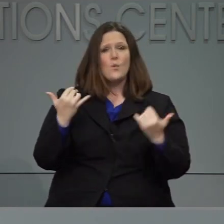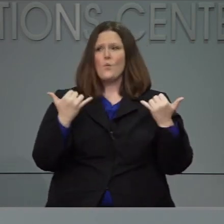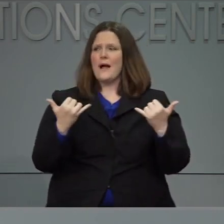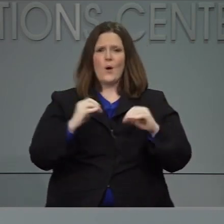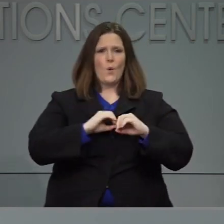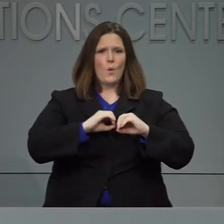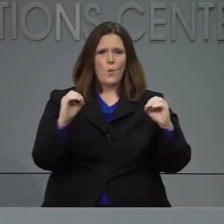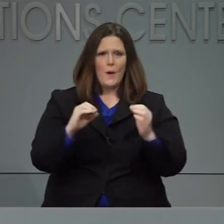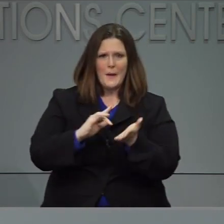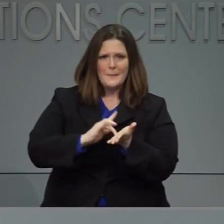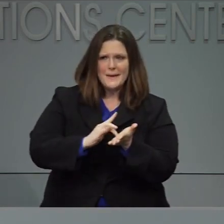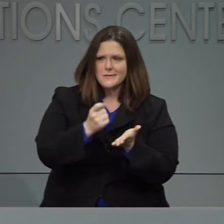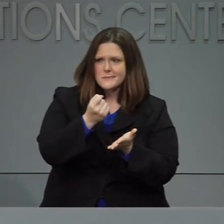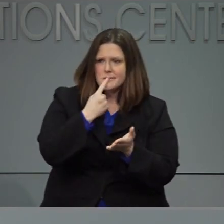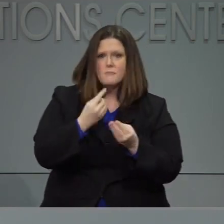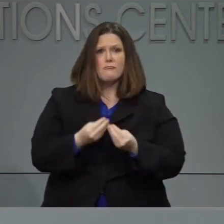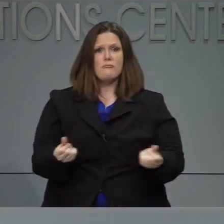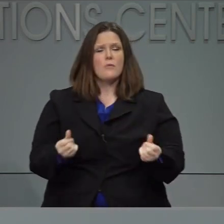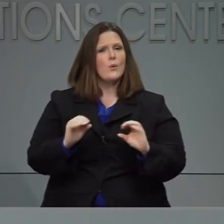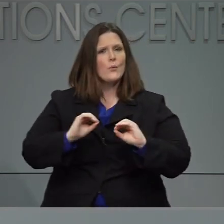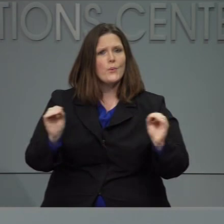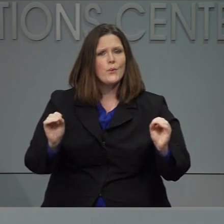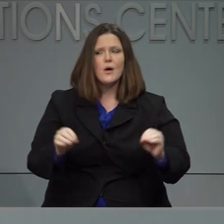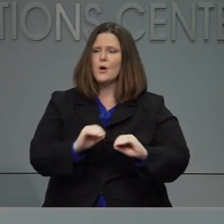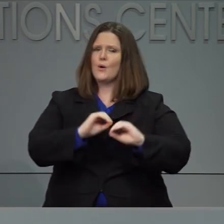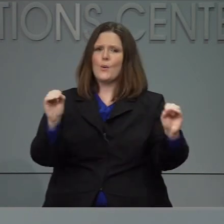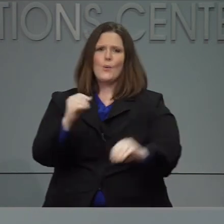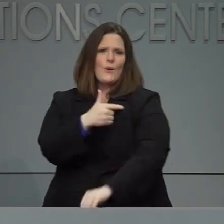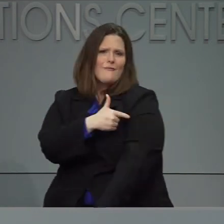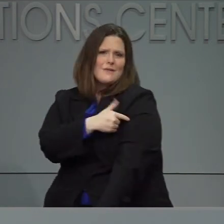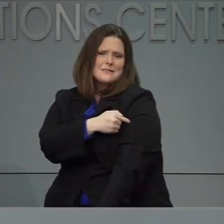MEDICINE WE DON'T HAVE A VACCINE. IT'S THE 3 W'S THAT IS